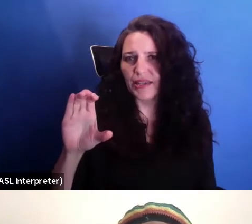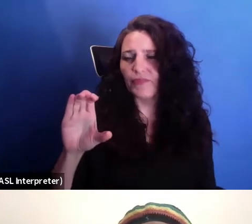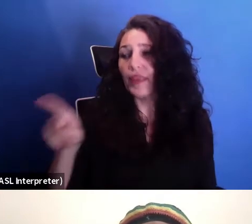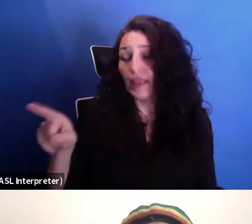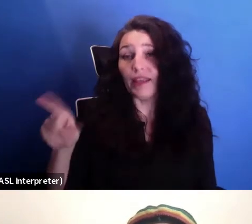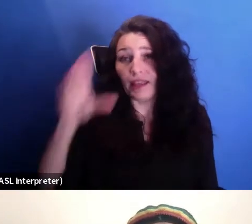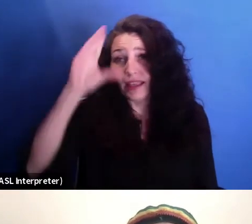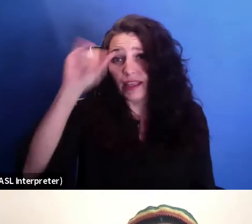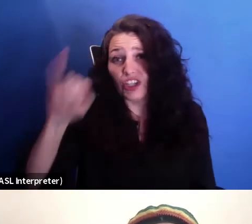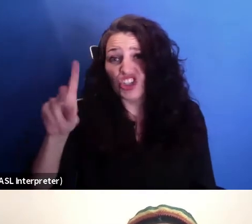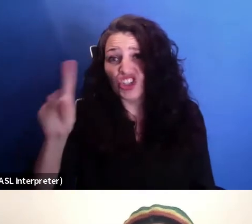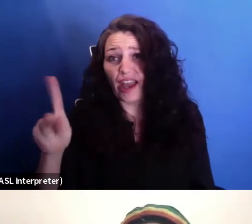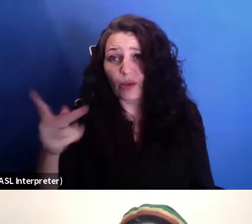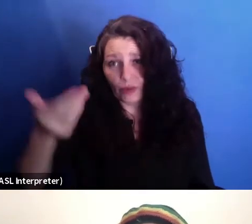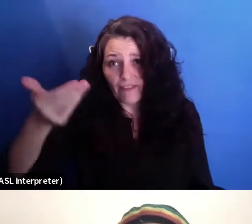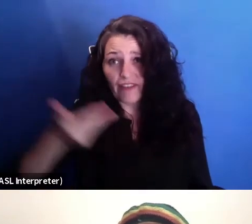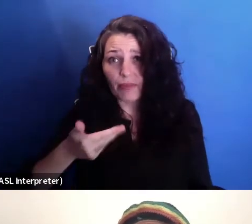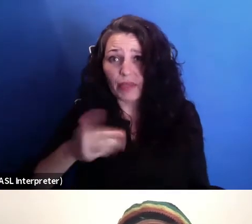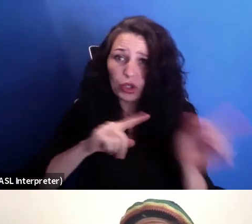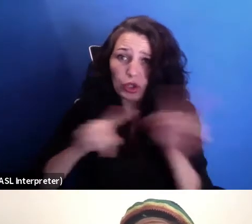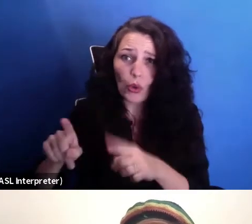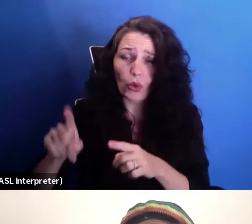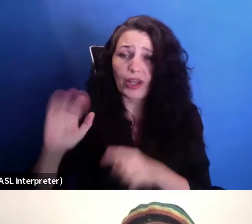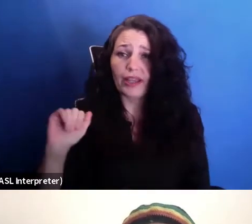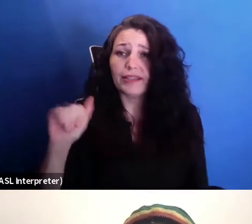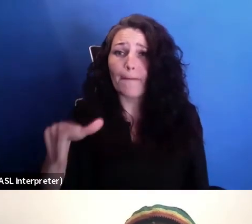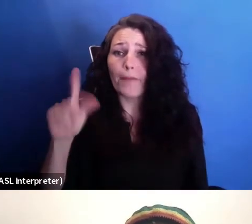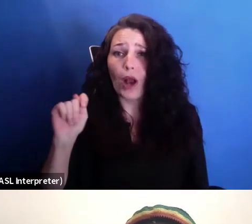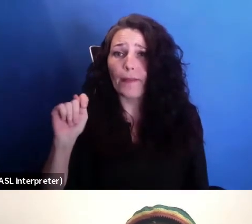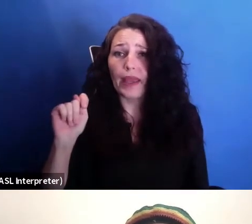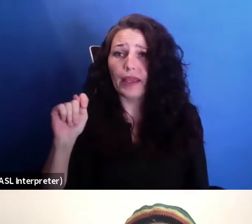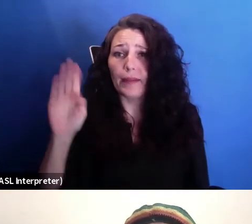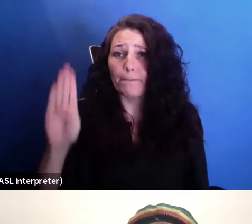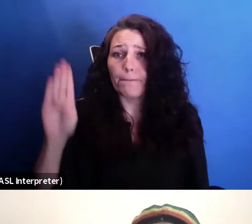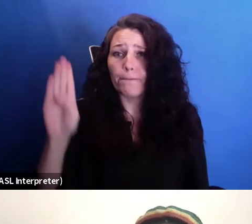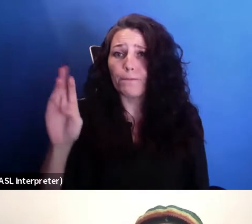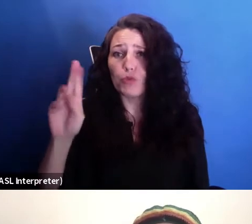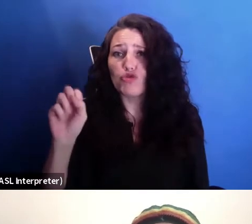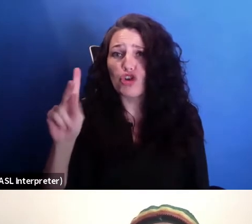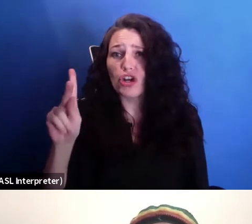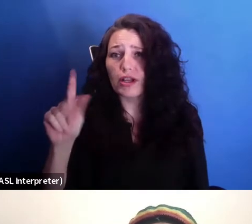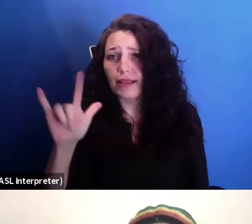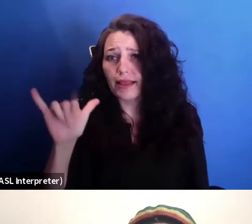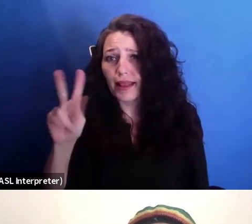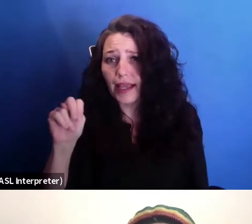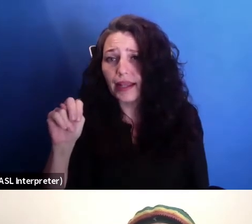And I could call him when I was crying my eyes out. So indeed very, very bittersweet.